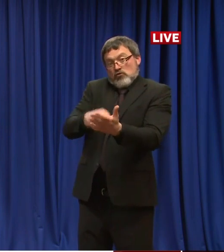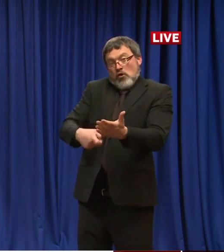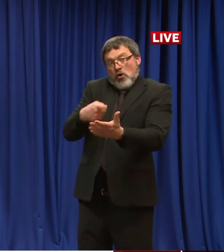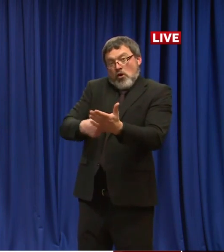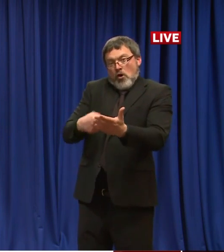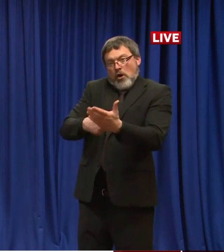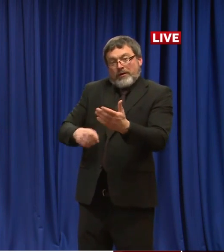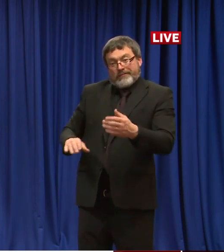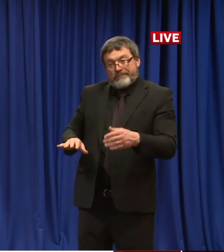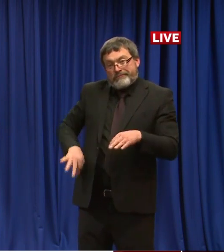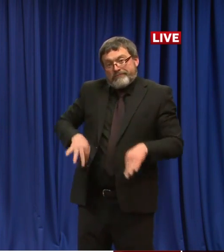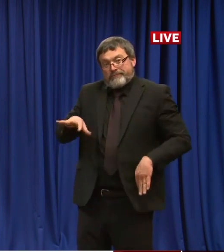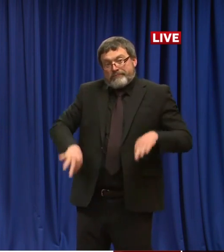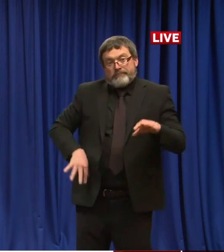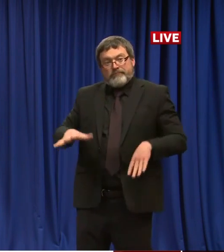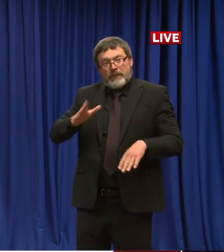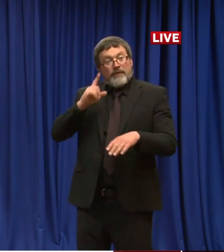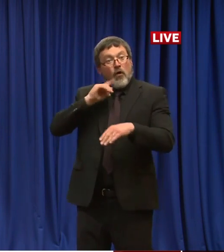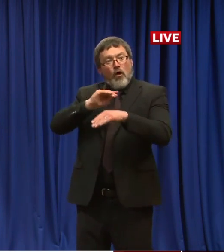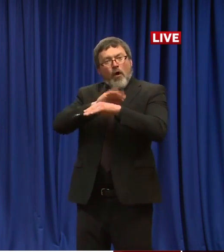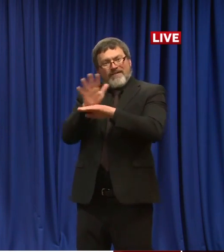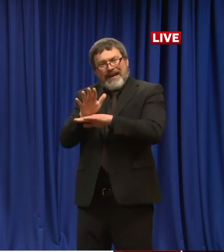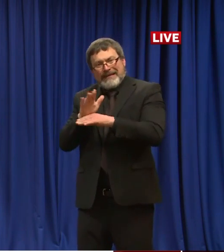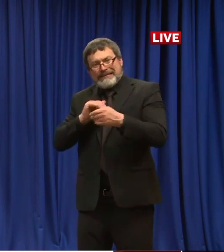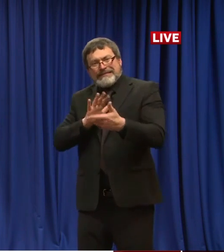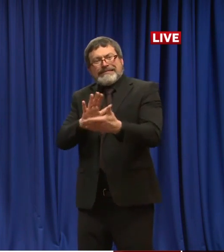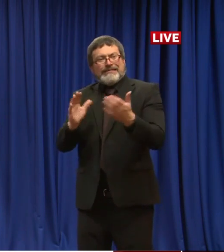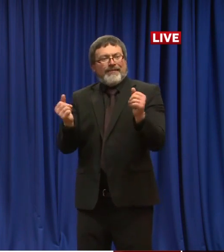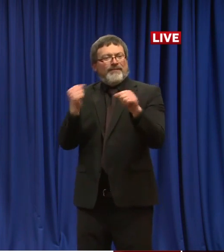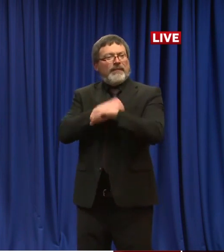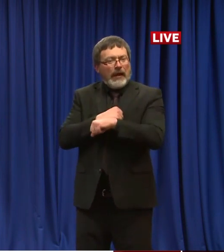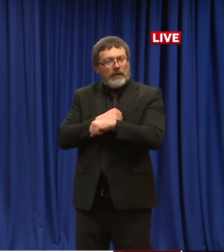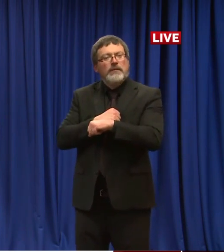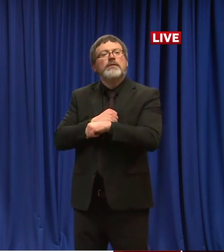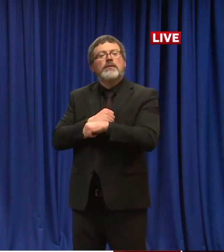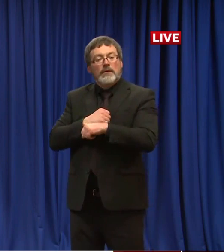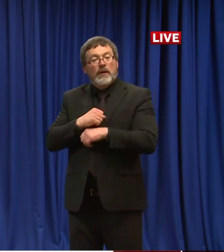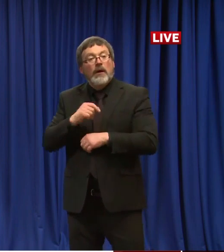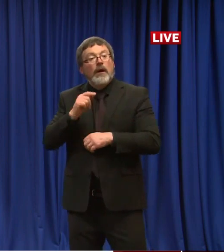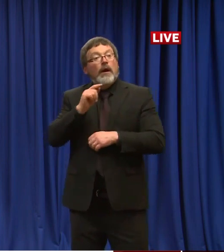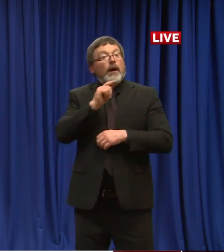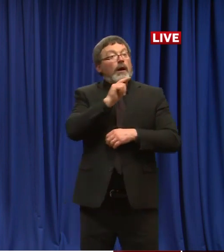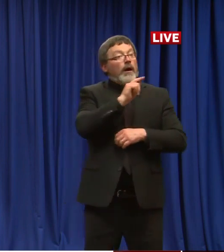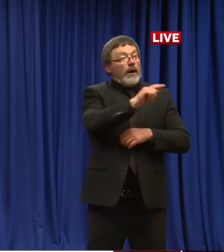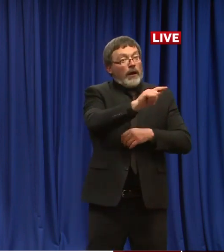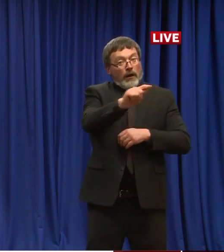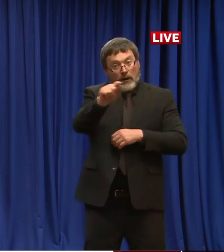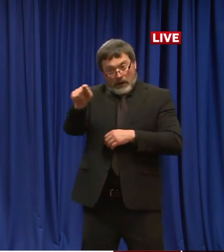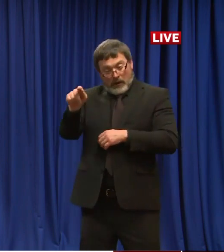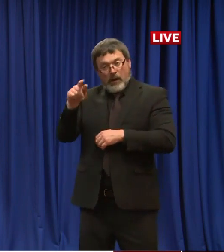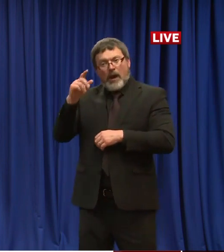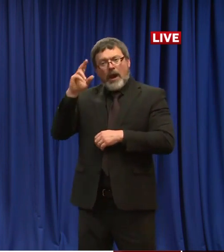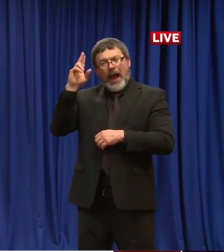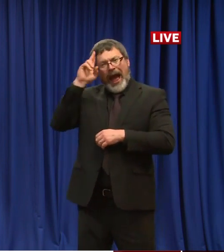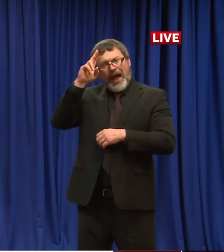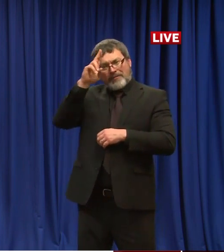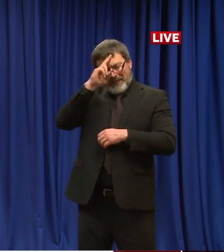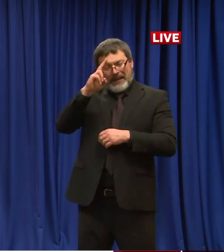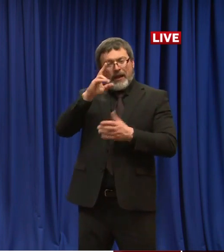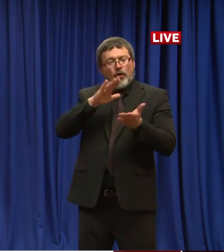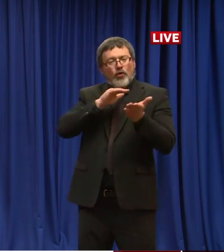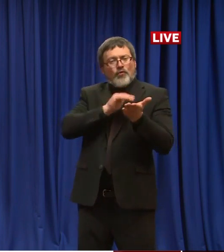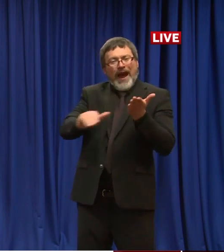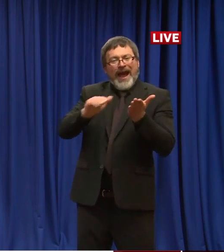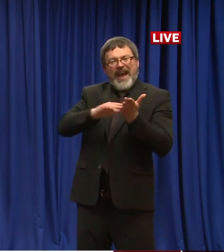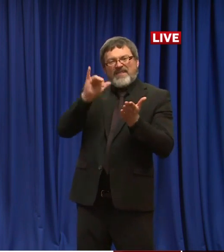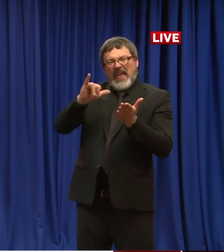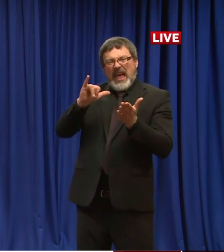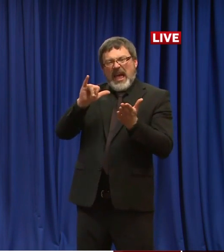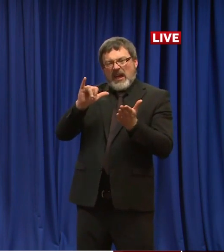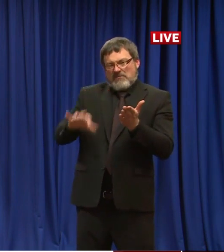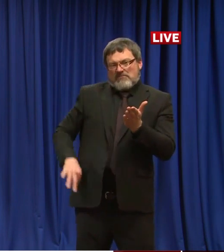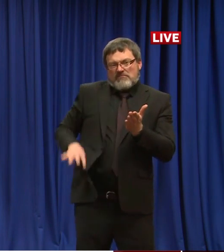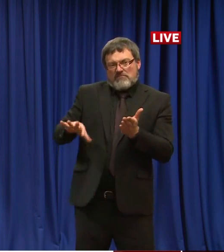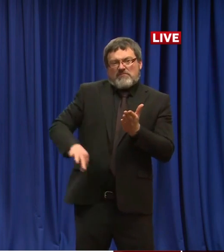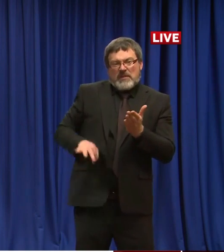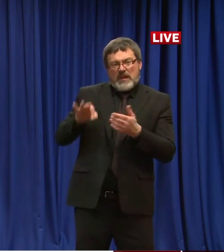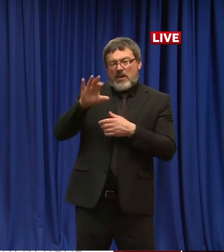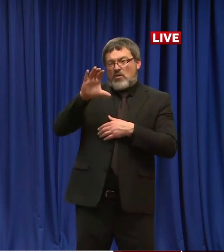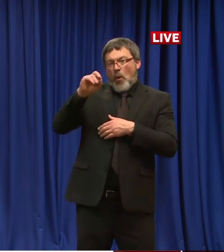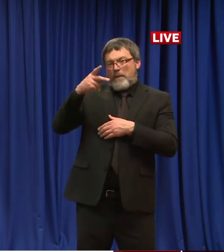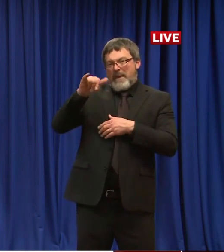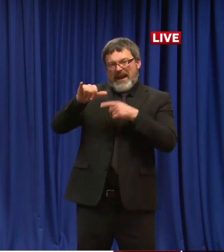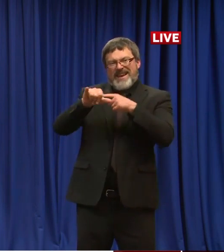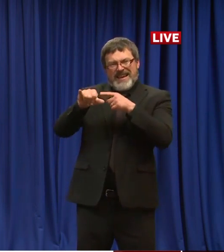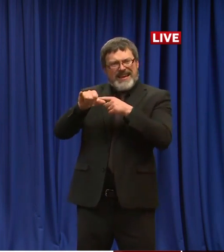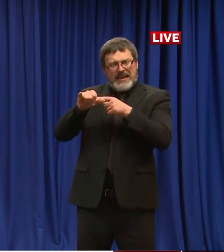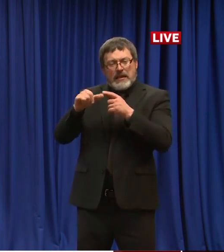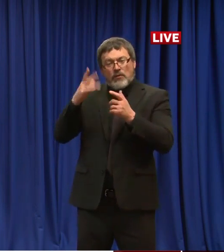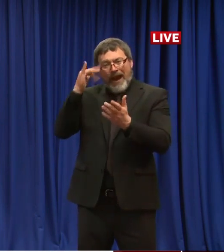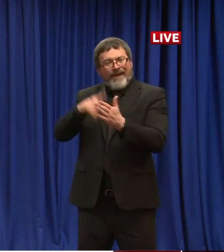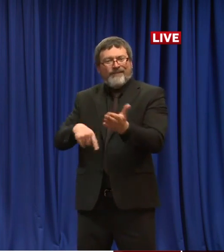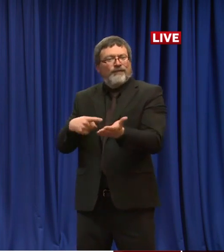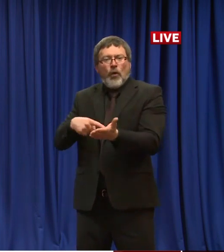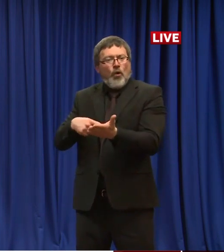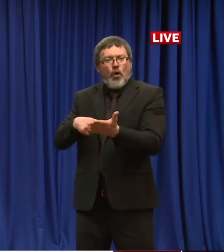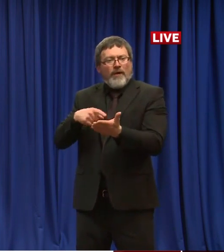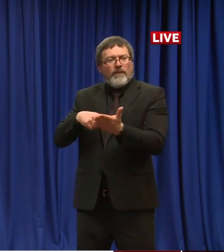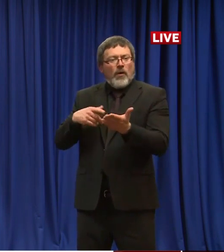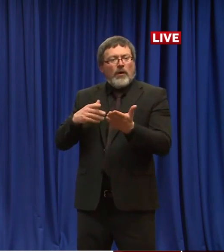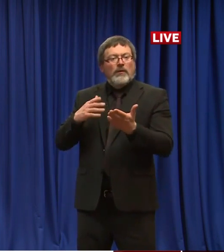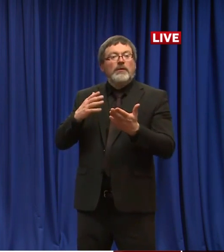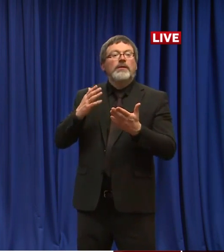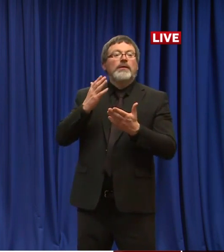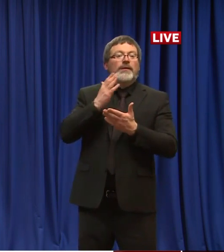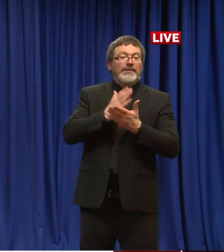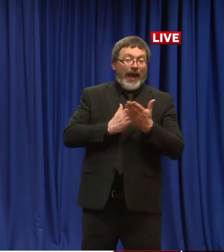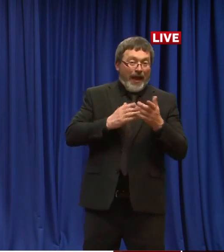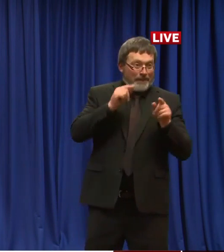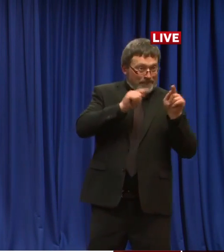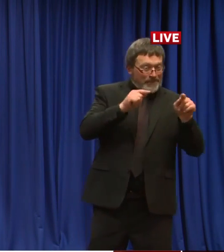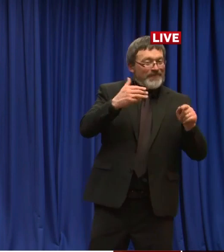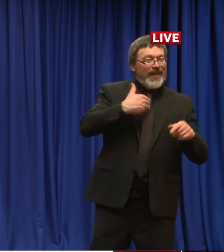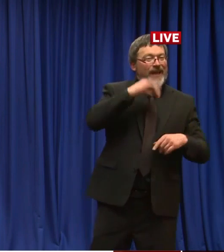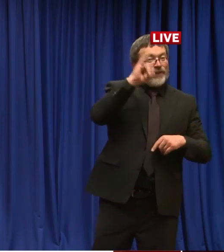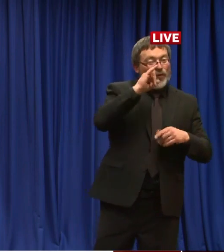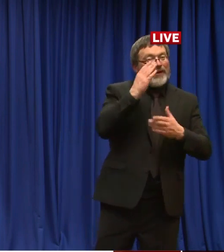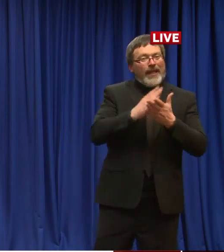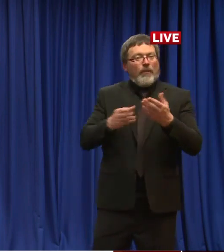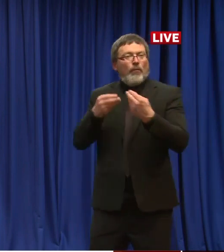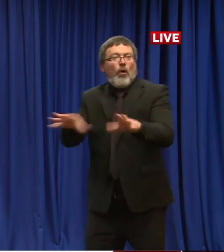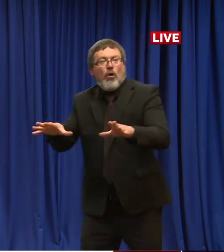POCKET COST FOR COVID-19 TREATMENT WITH SO MA QUESTIONS ABOUT THE WHO CAN PAY AND WHO WOULD BE ON THE LINE FOR OUT-OF-POCKET COSTS FOR THOSE WHO HAVE INSURANCE IN THE FACT